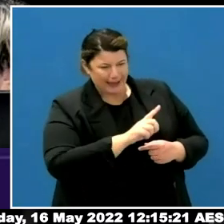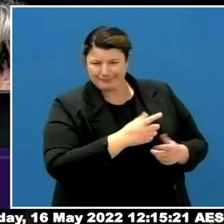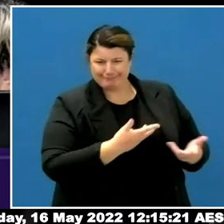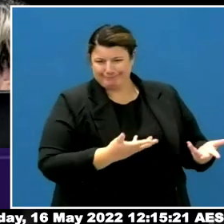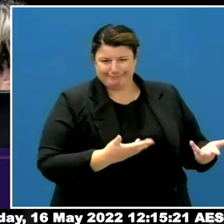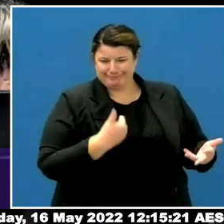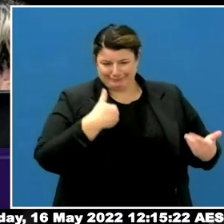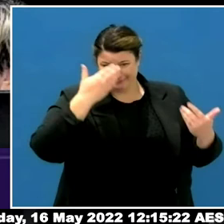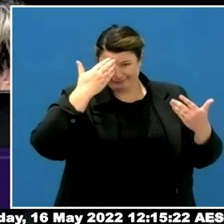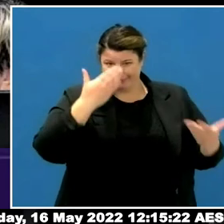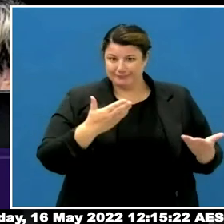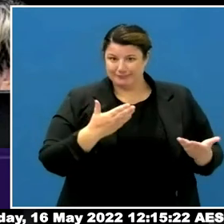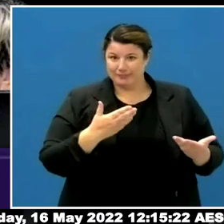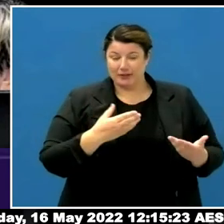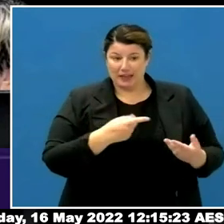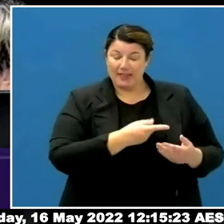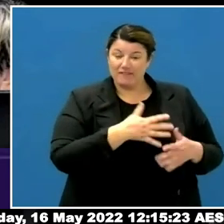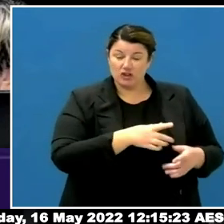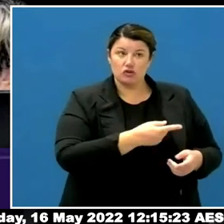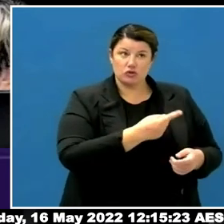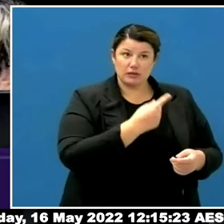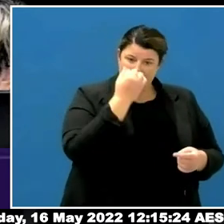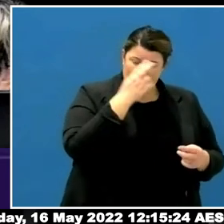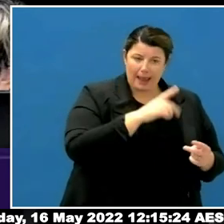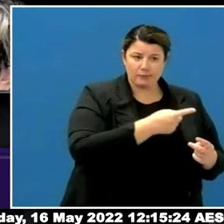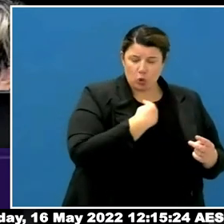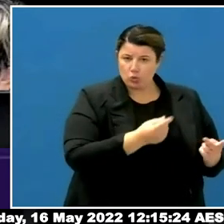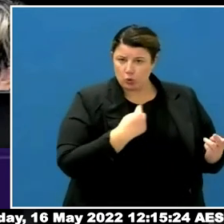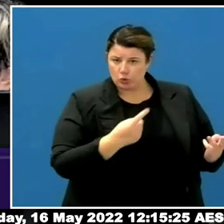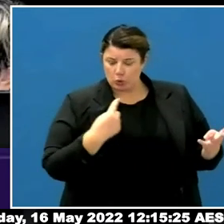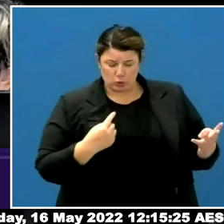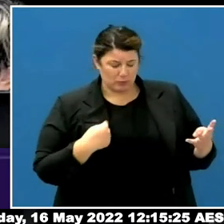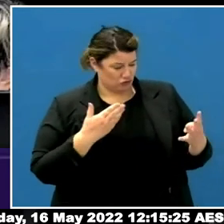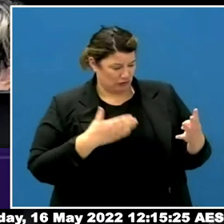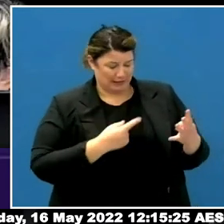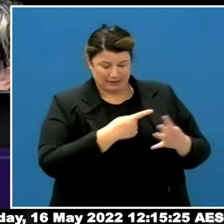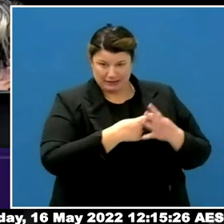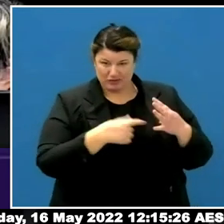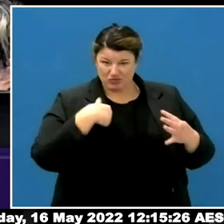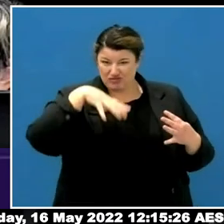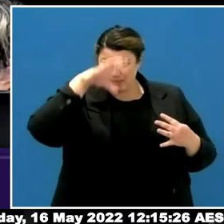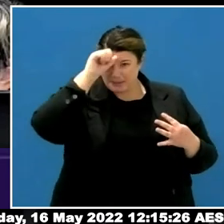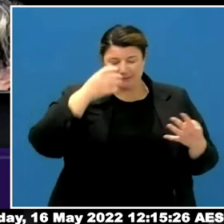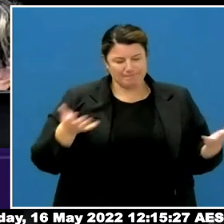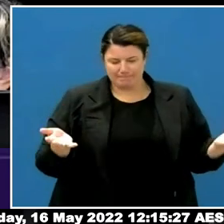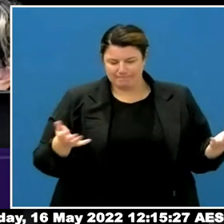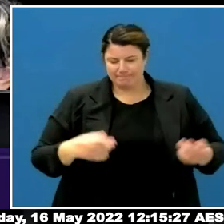I know they introduced to me but at that stage, I don't know.